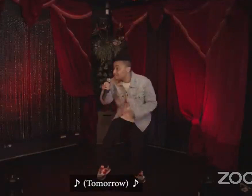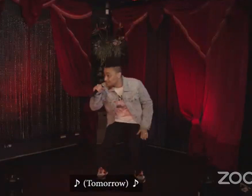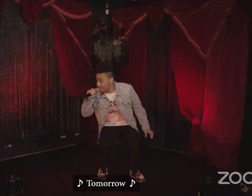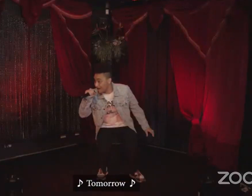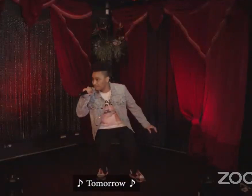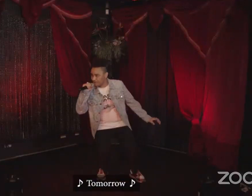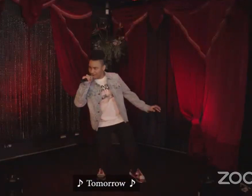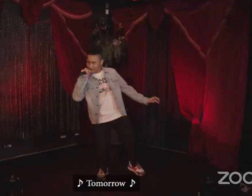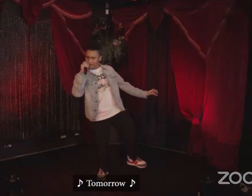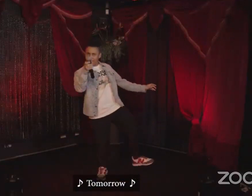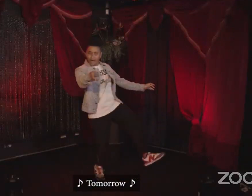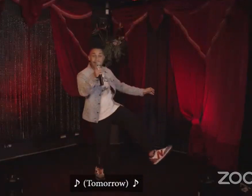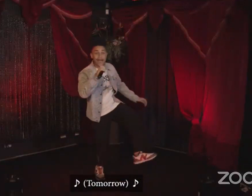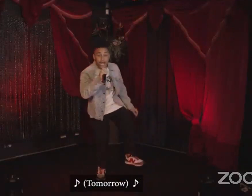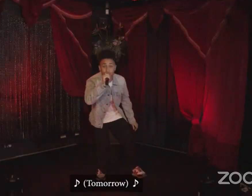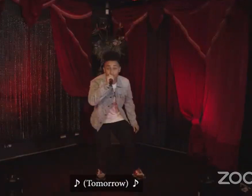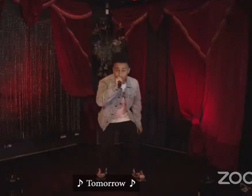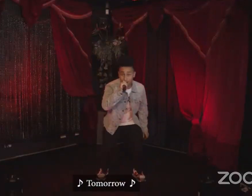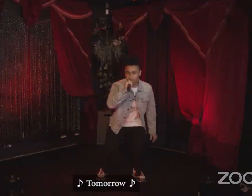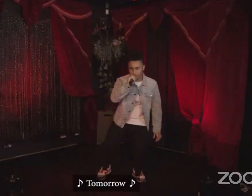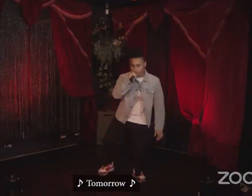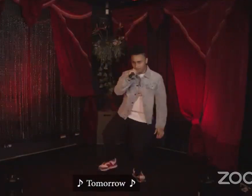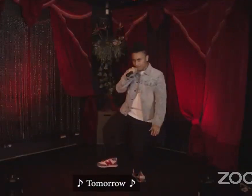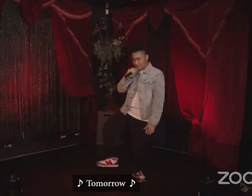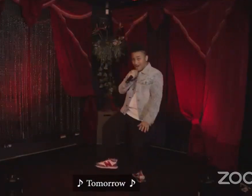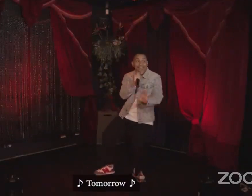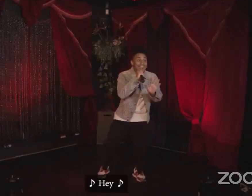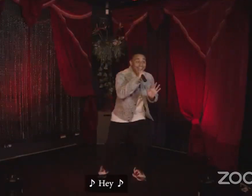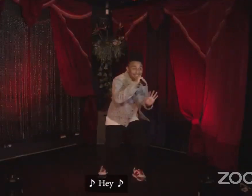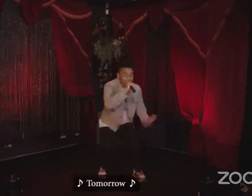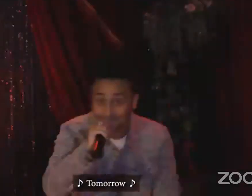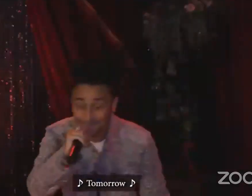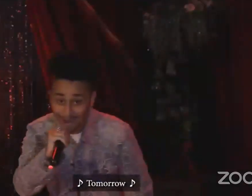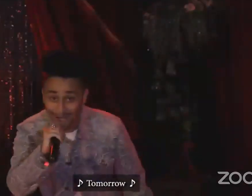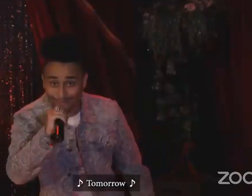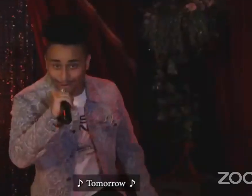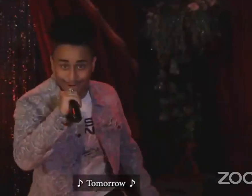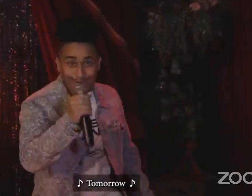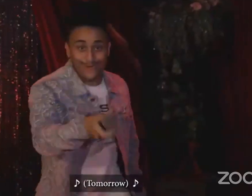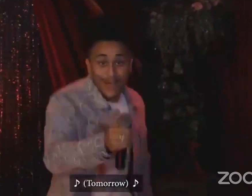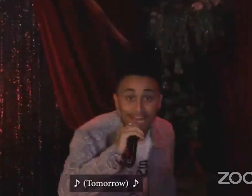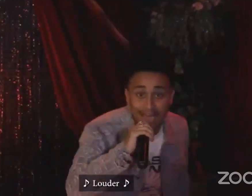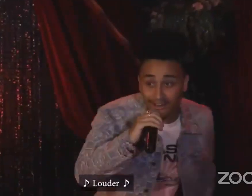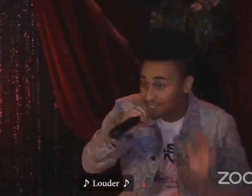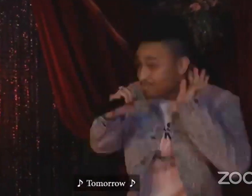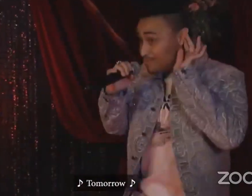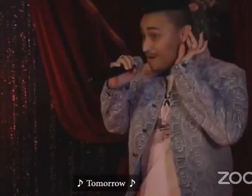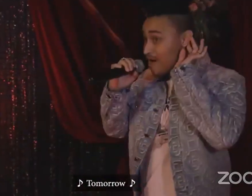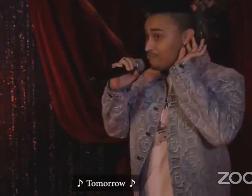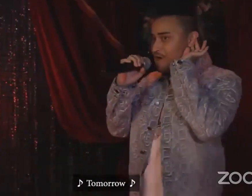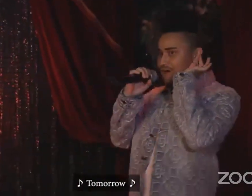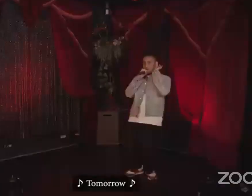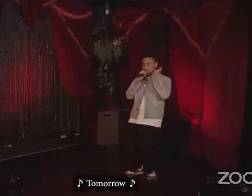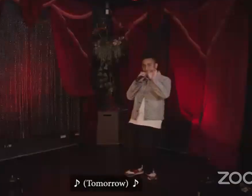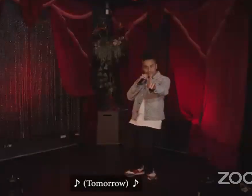tomorrow. Tomorrow. Tomorrow, tomorrow. Tomorrow.